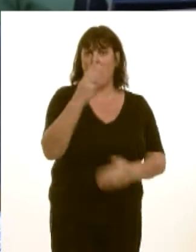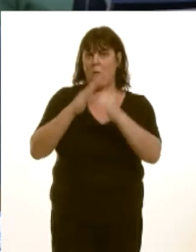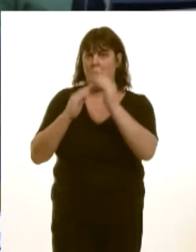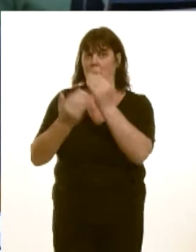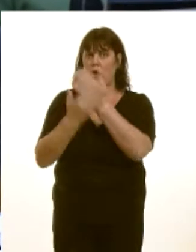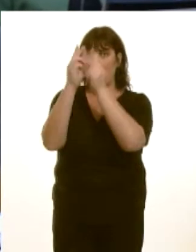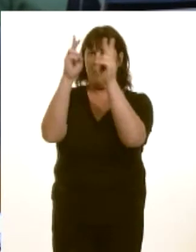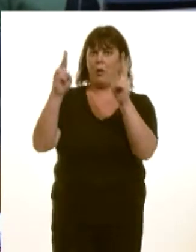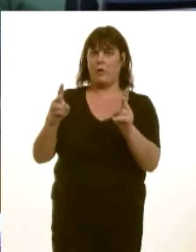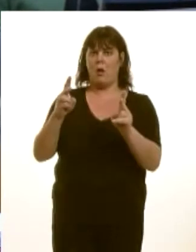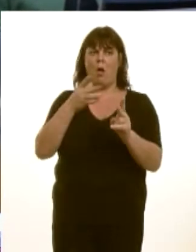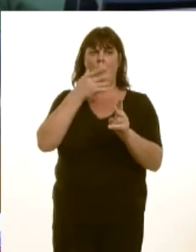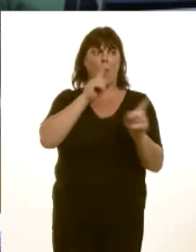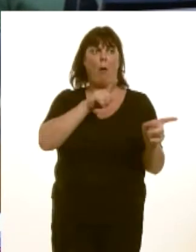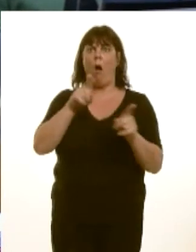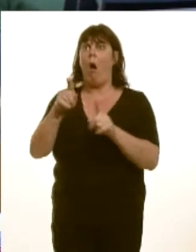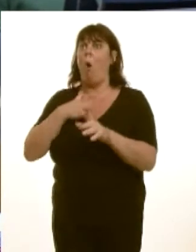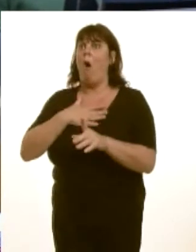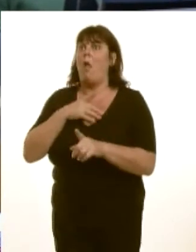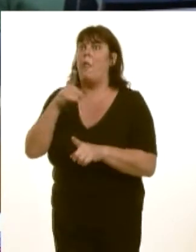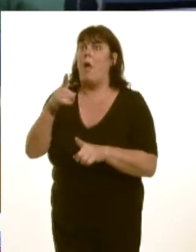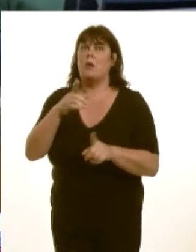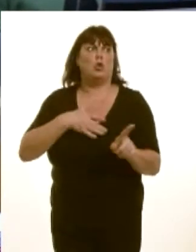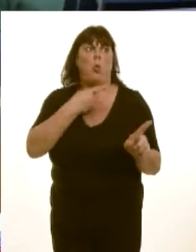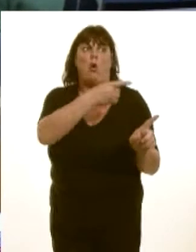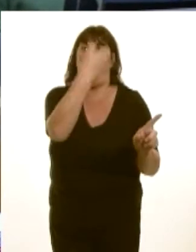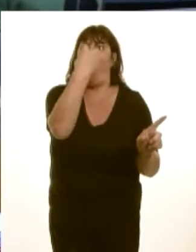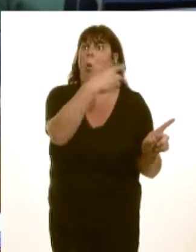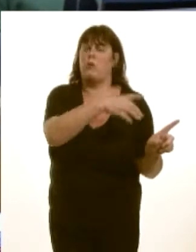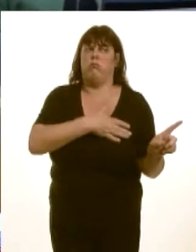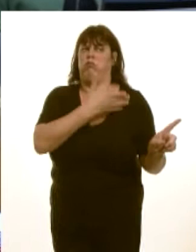So, the point I would make is that where you have new individual facilities—Builth Wells